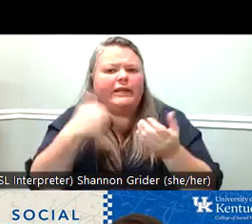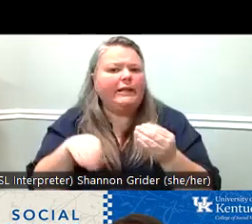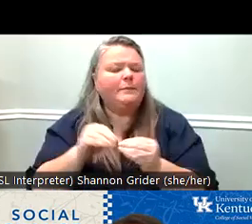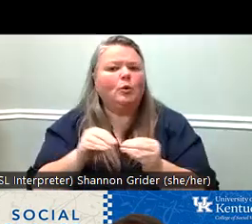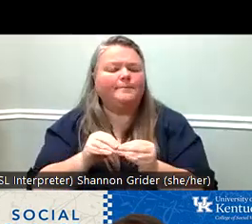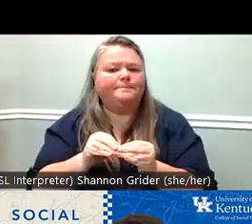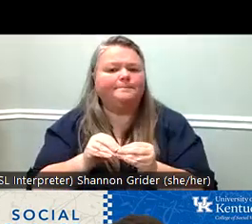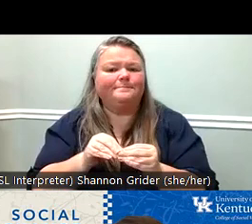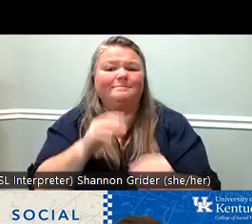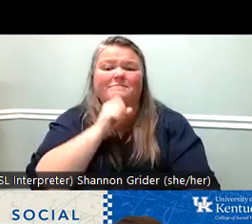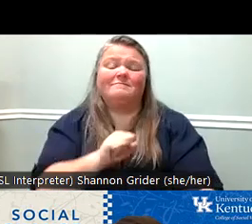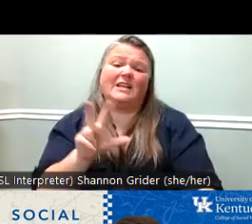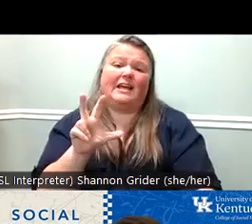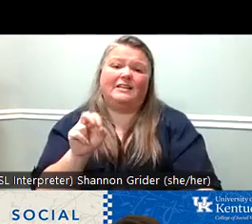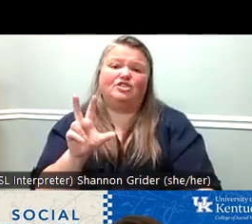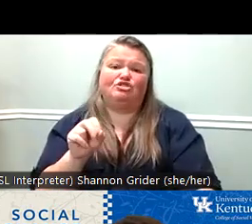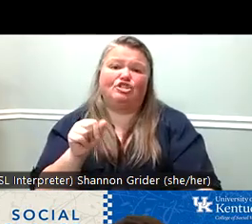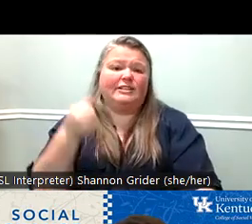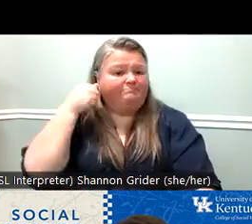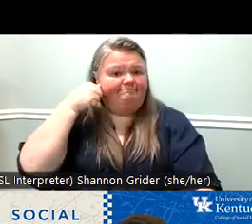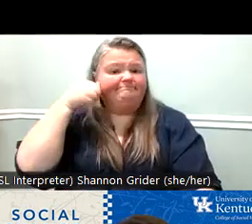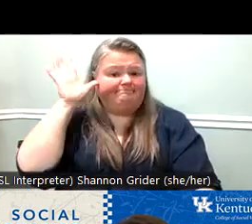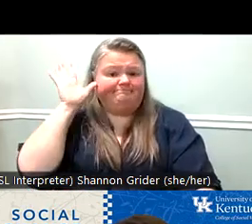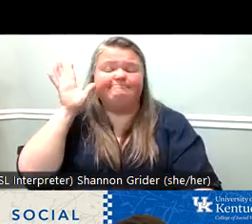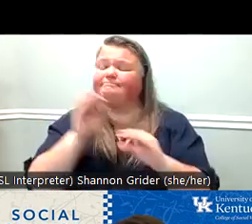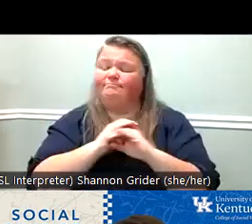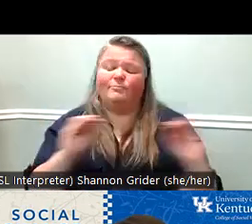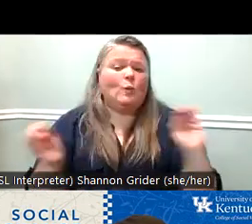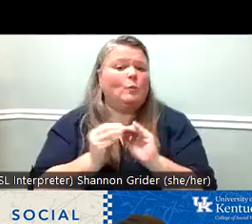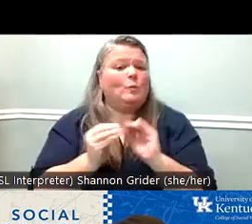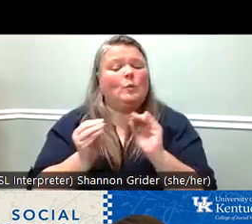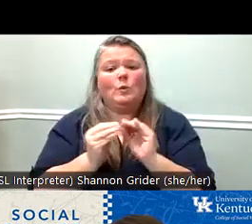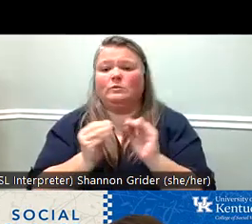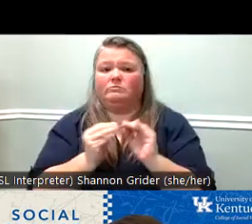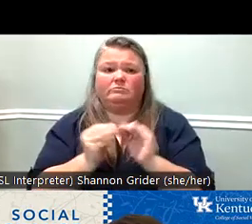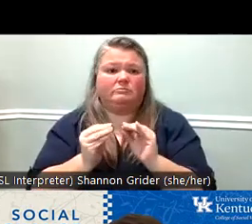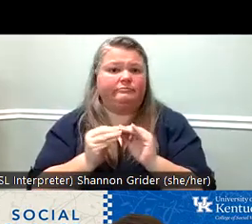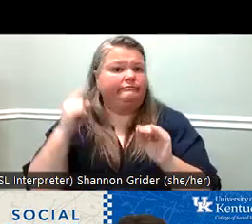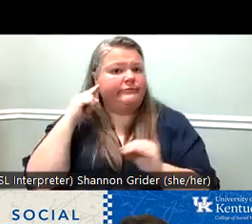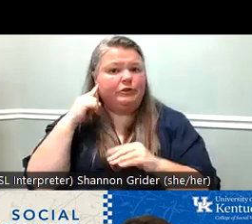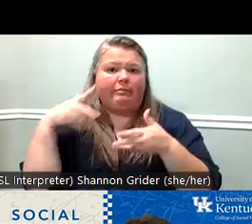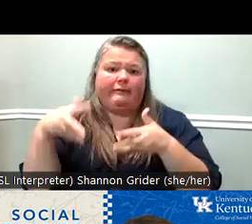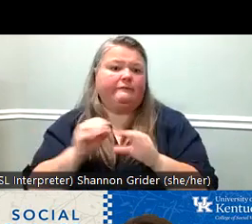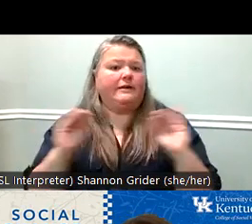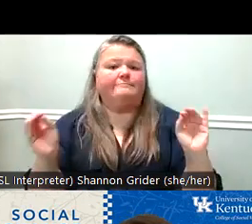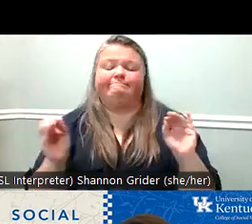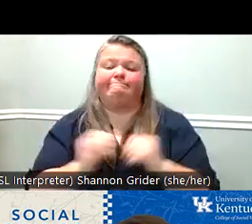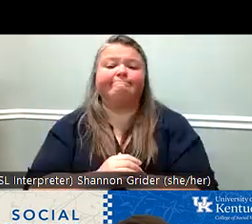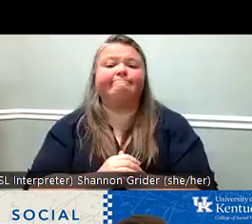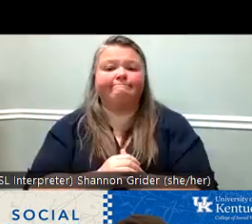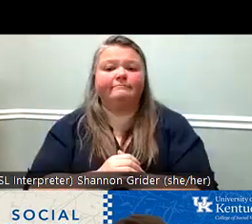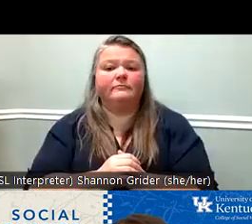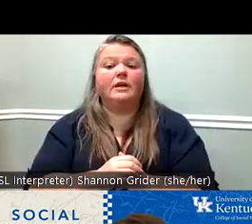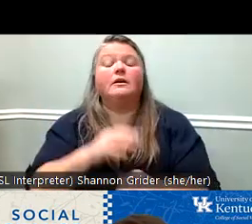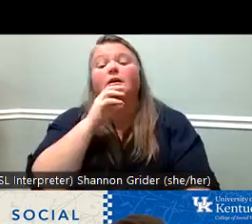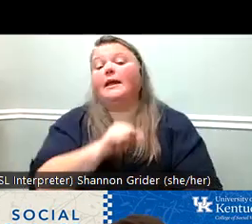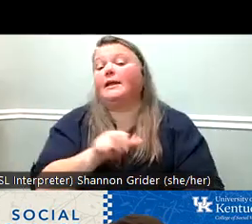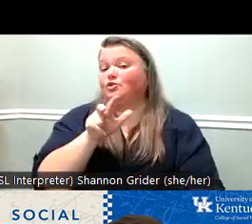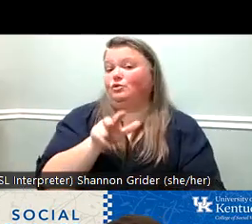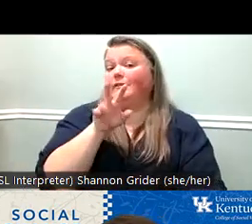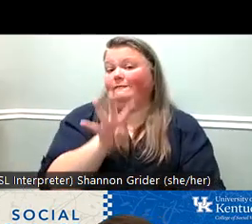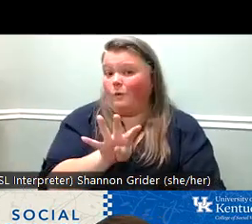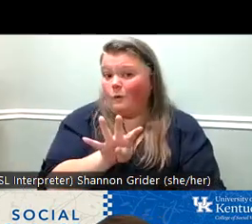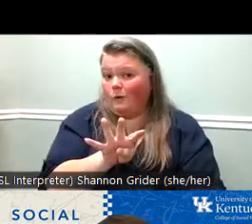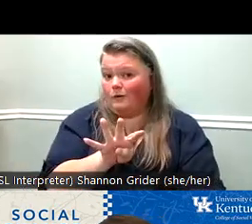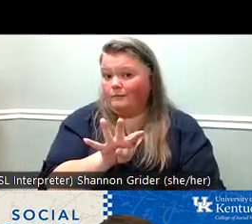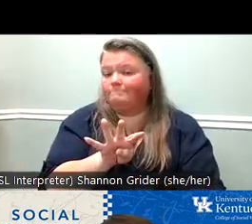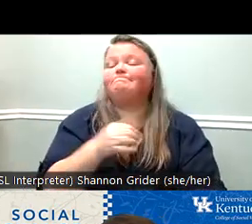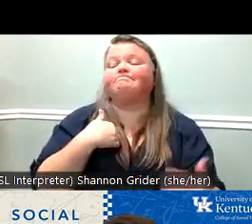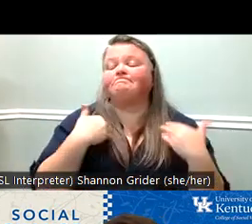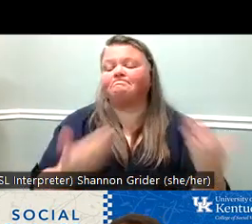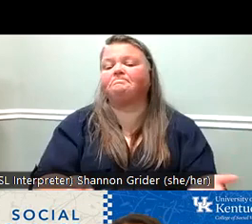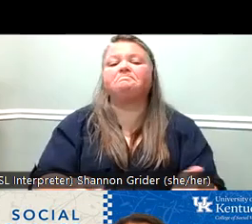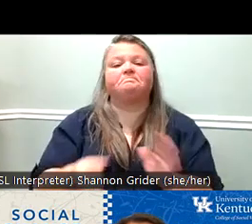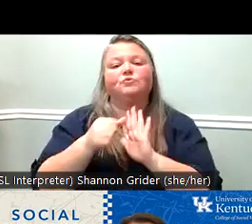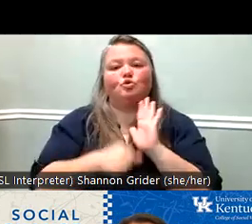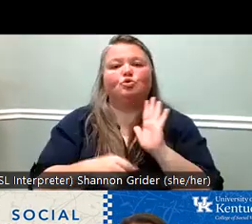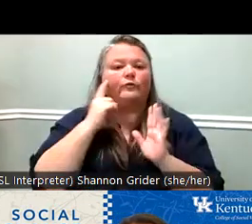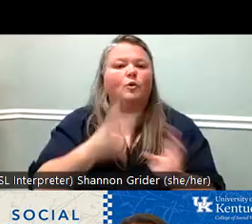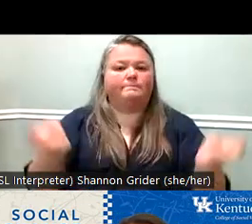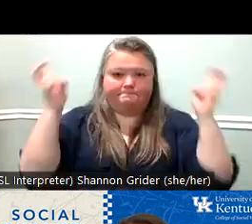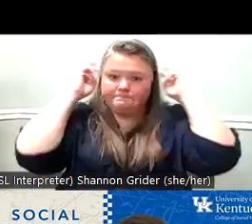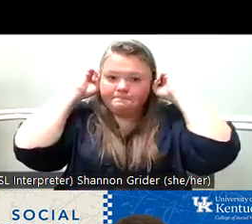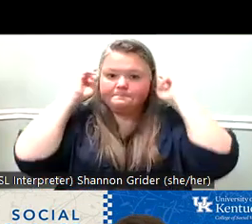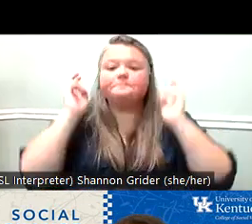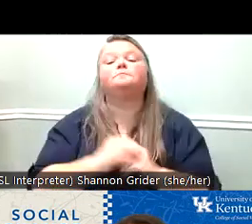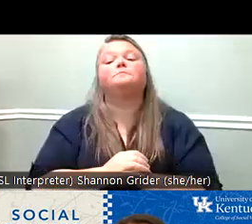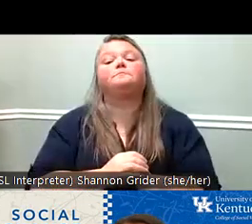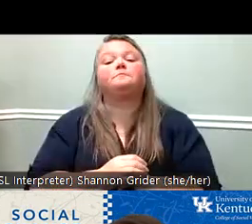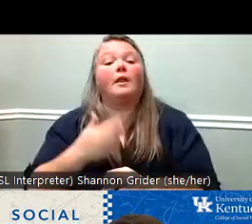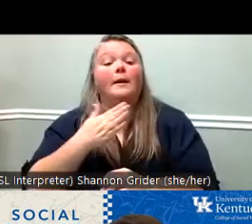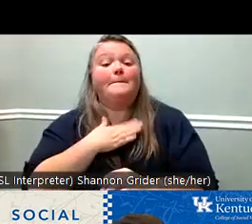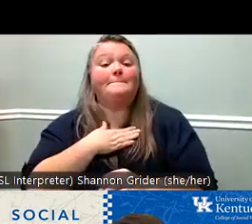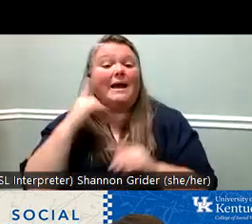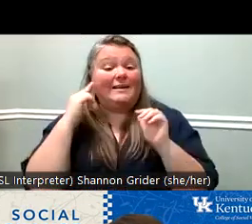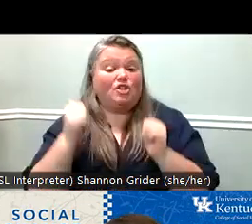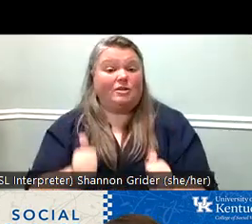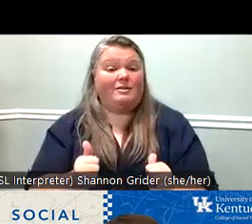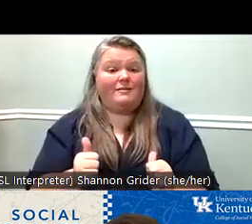WEARING THOSE HEARING AIDS. BUT I CONTINUED TO LOSE AND LOSE AND LOSE AND LOSE UNTIL HEARING AIDS WERE NO LONGER HELPFUL OR NO LONGER ABLE TO ALLOW ME TO ACCOMPLISH